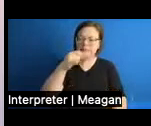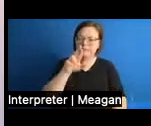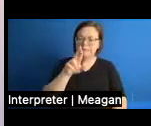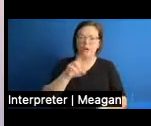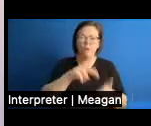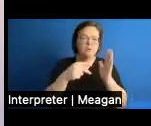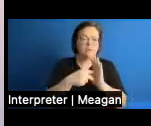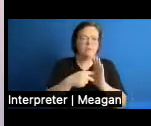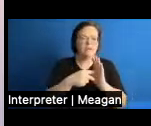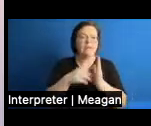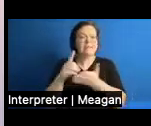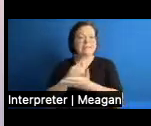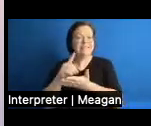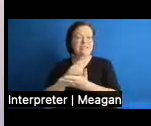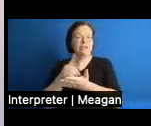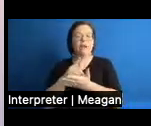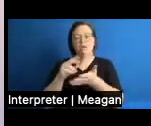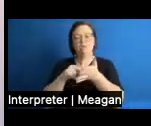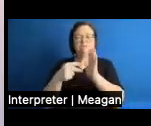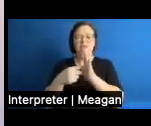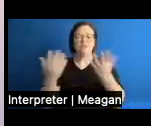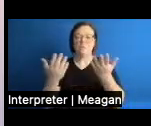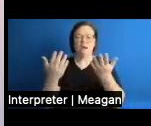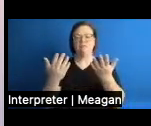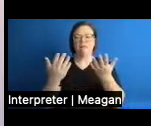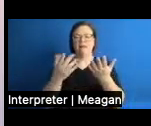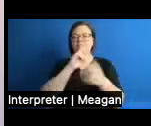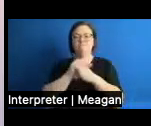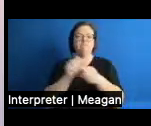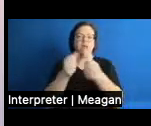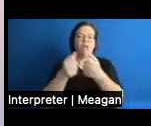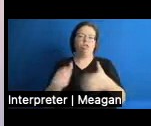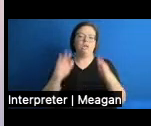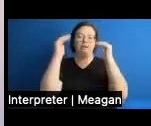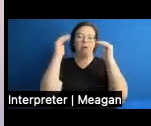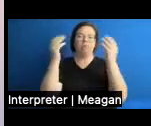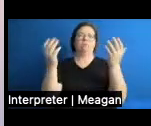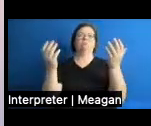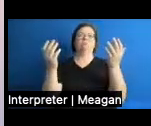definition is an utter loss of hope, which I think leaves a lot to be desired for definition.